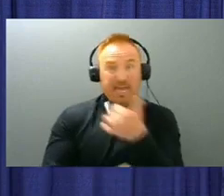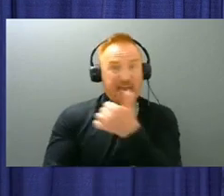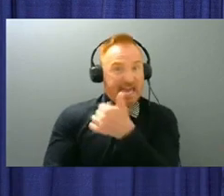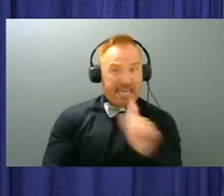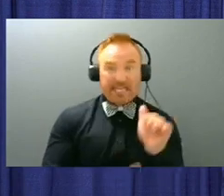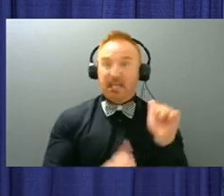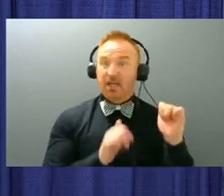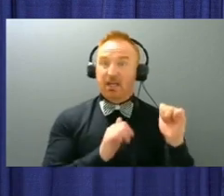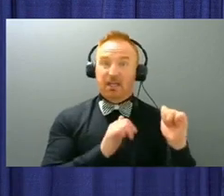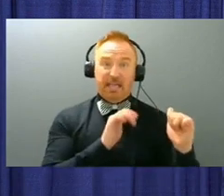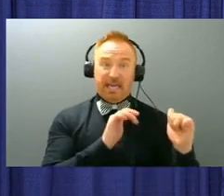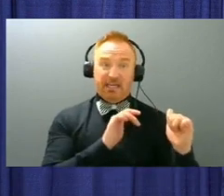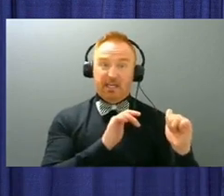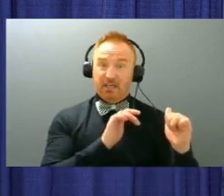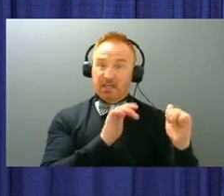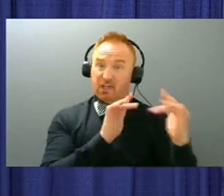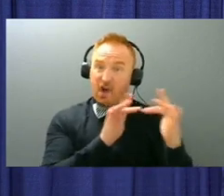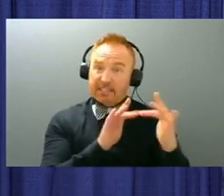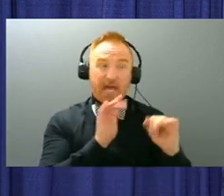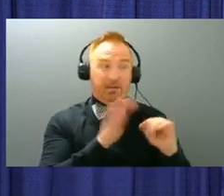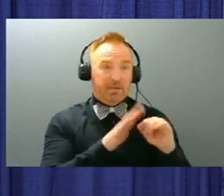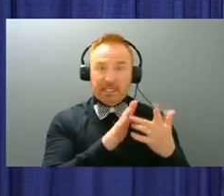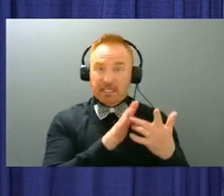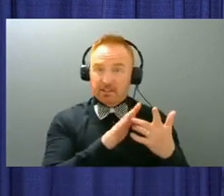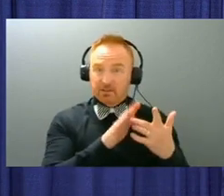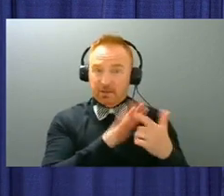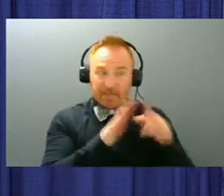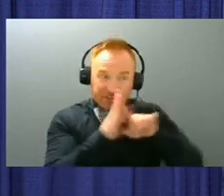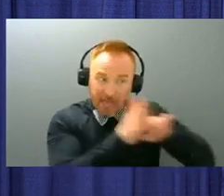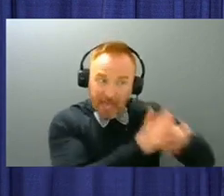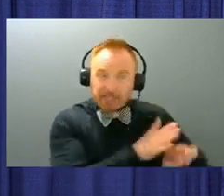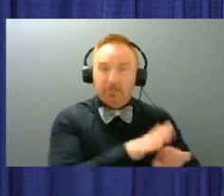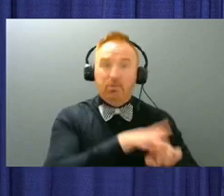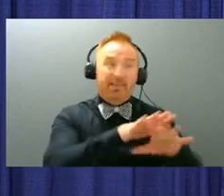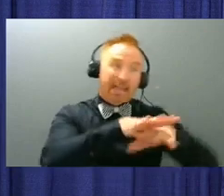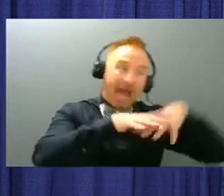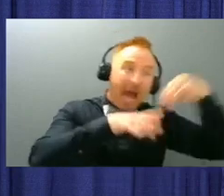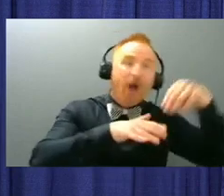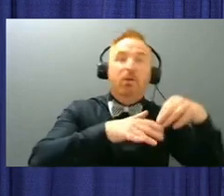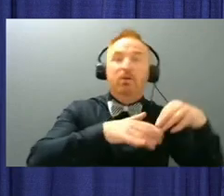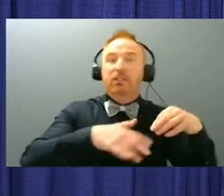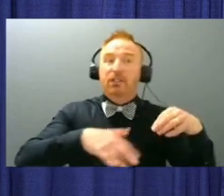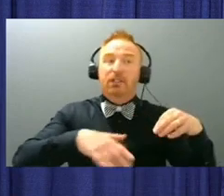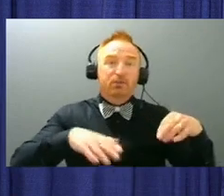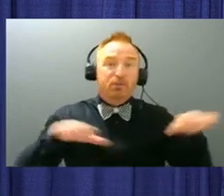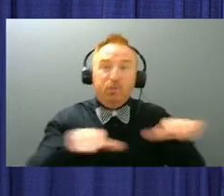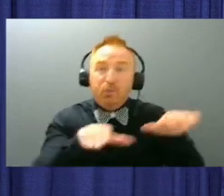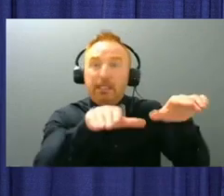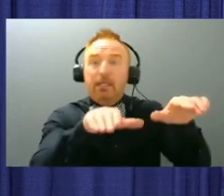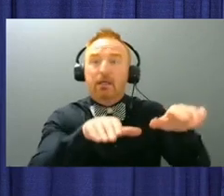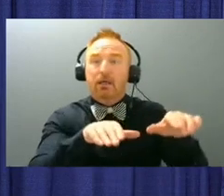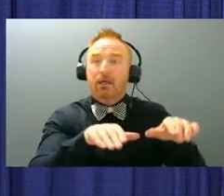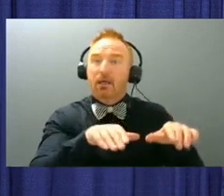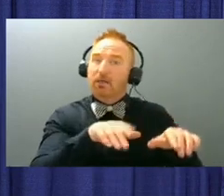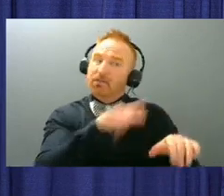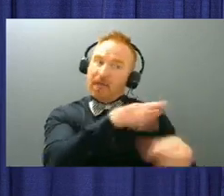any of the contacts we identified.